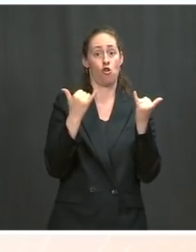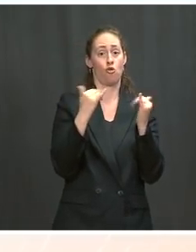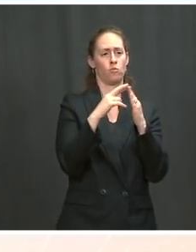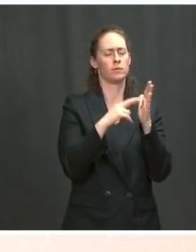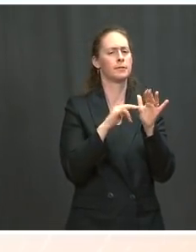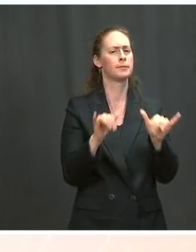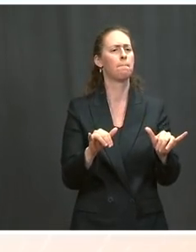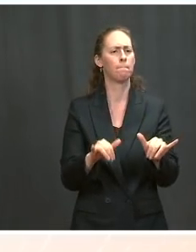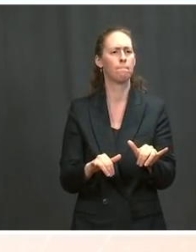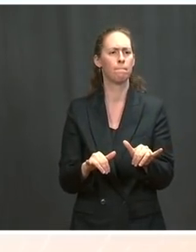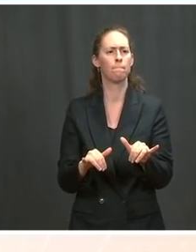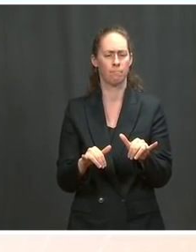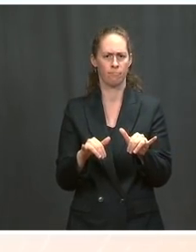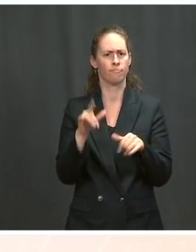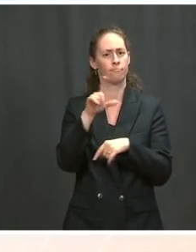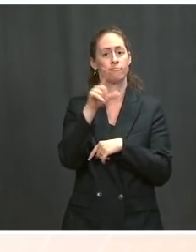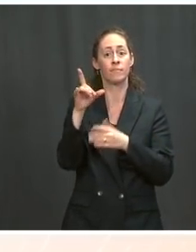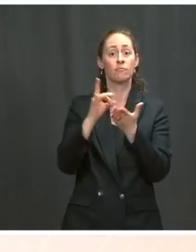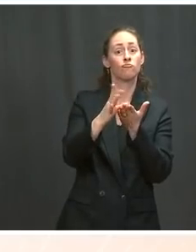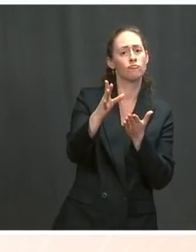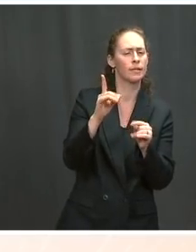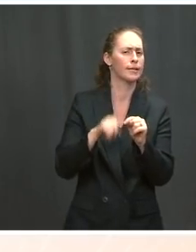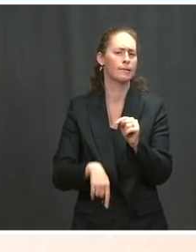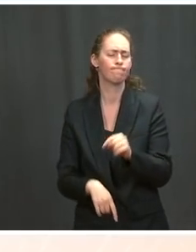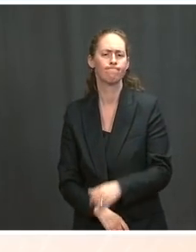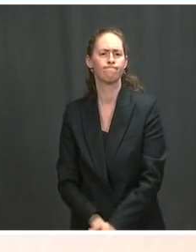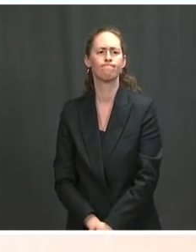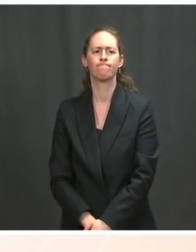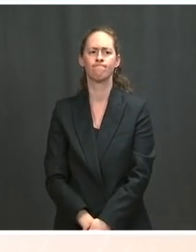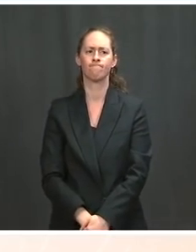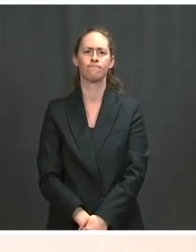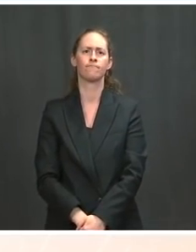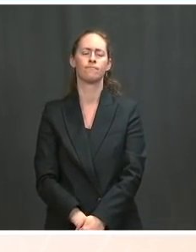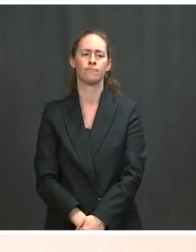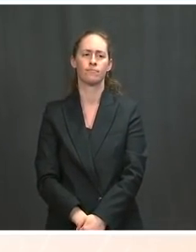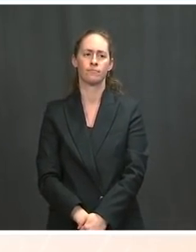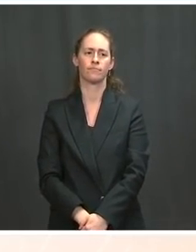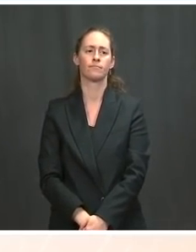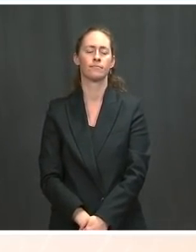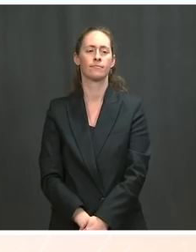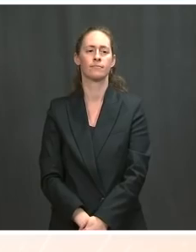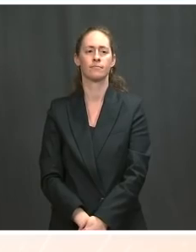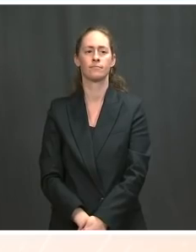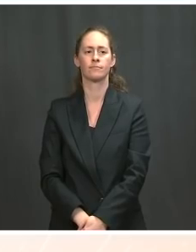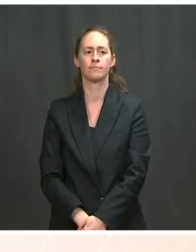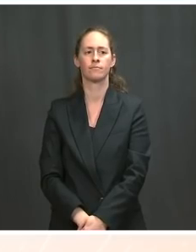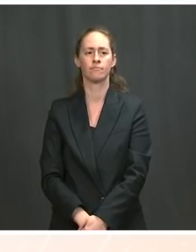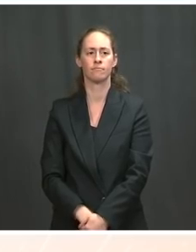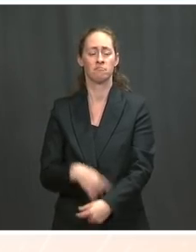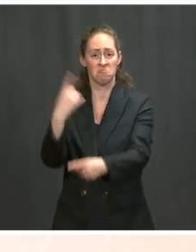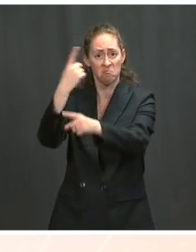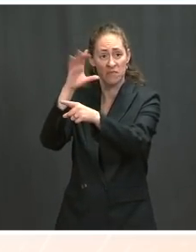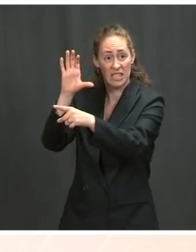is changing its guidance today about mask-wearing indoors? Ms. Psaki: I don't have anything I can preview for you